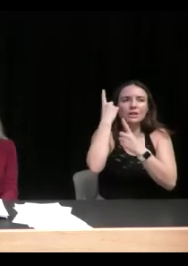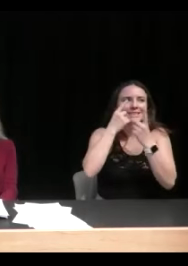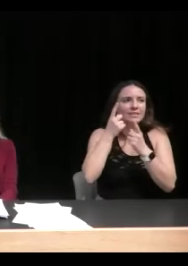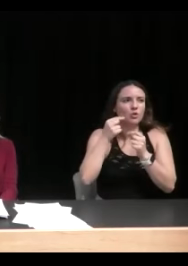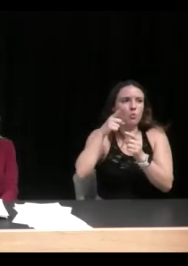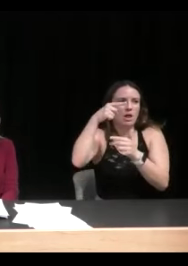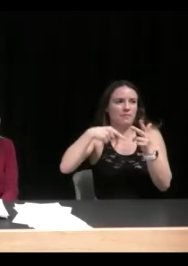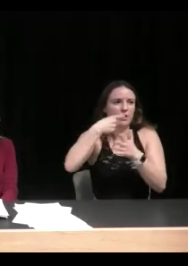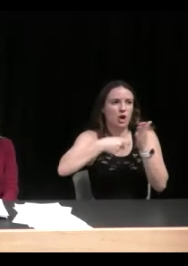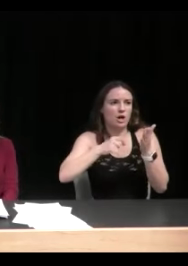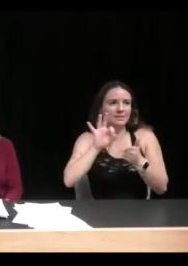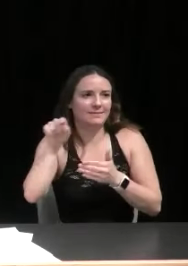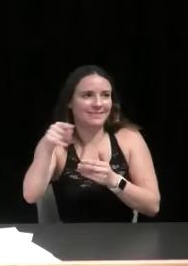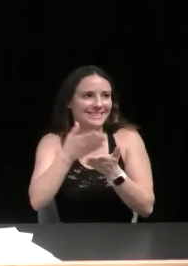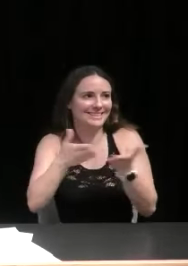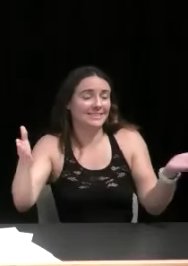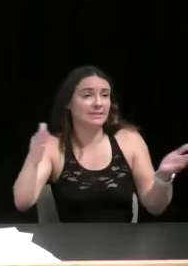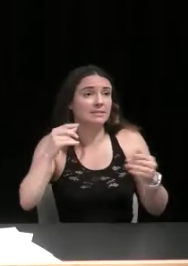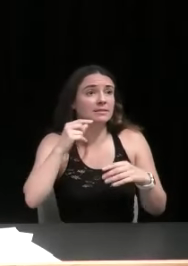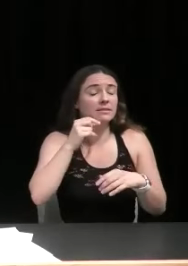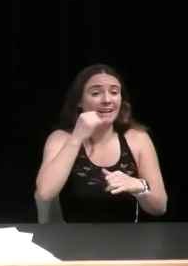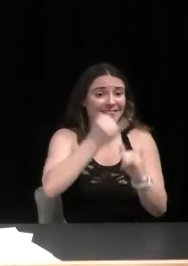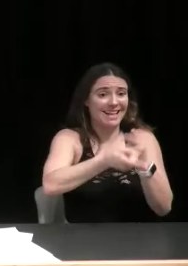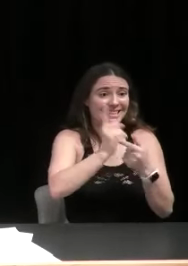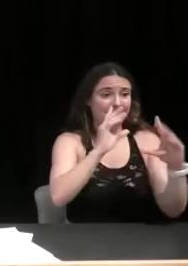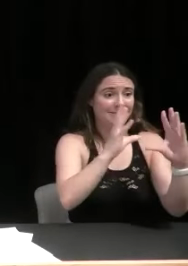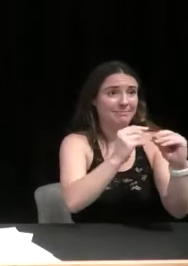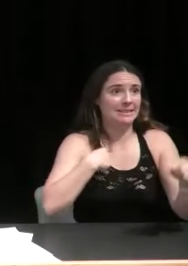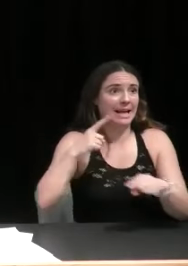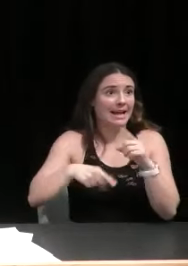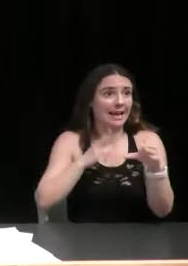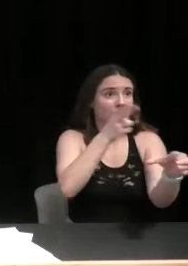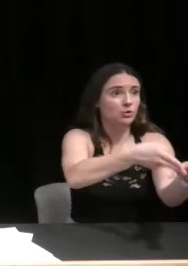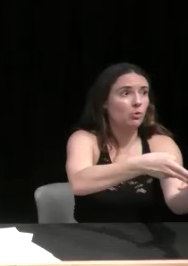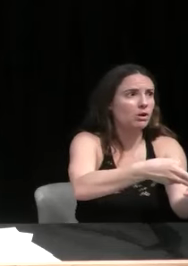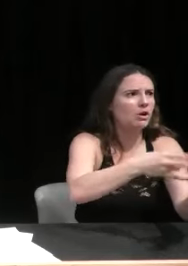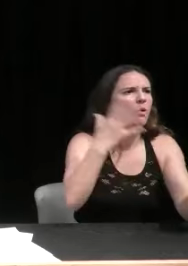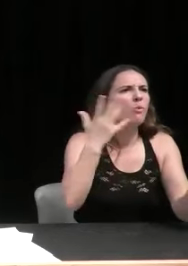miscommunication came from me or from The Interpreter in the interpreting process it's